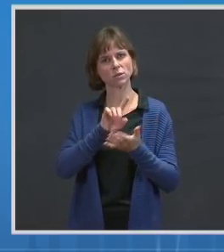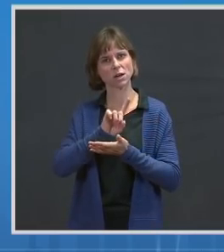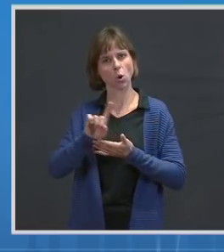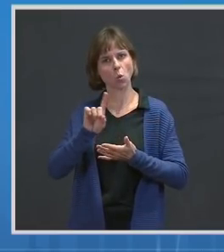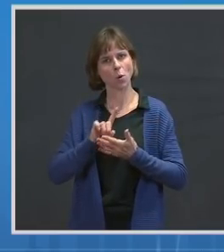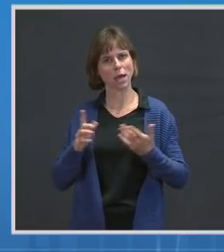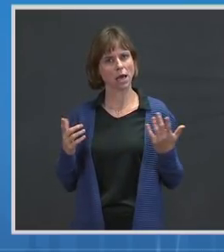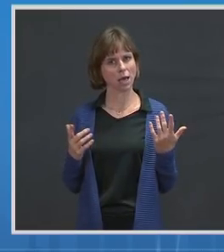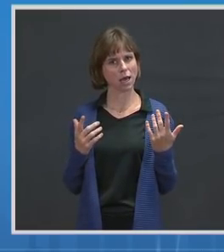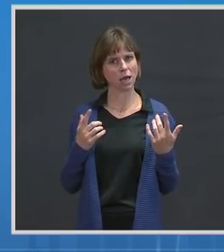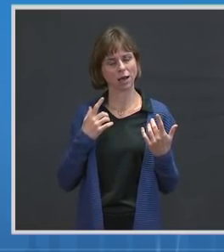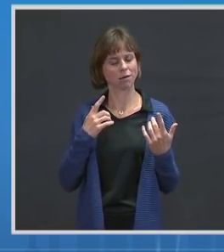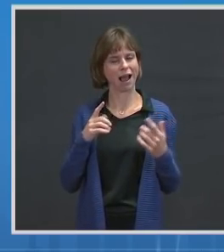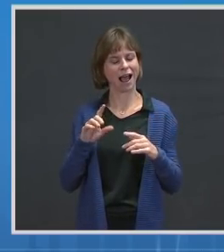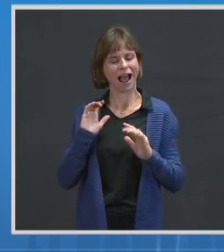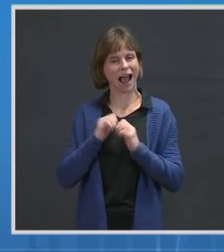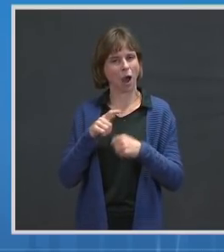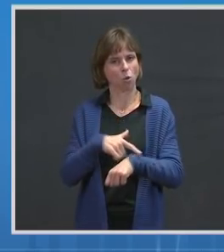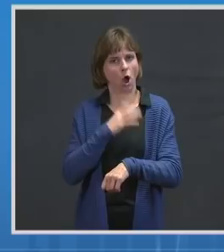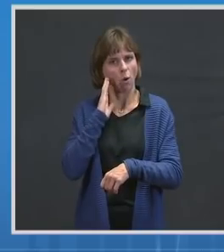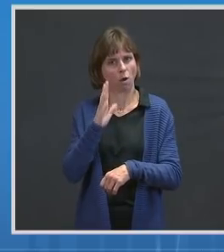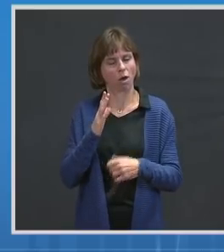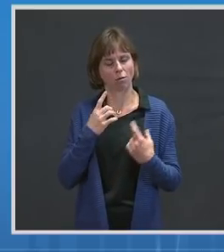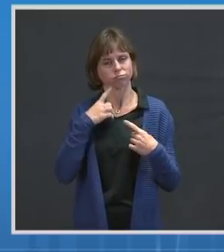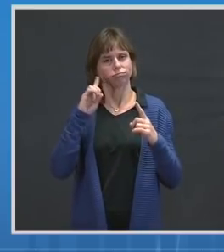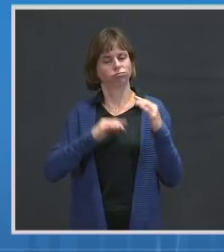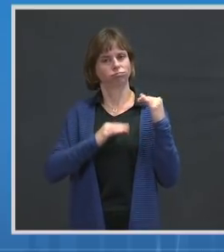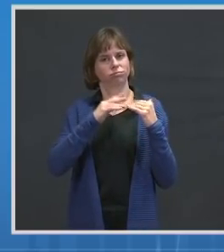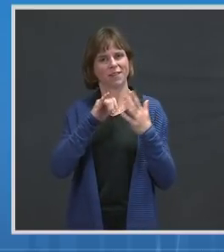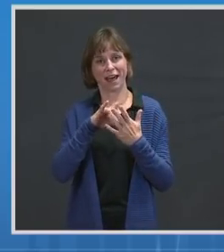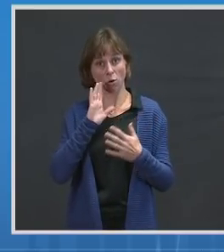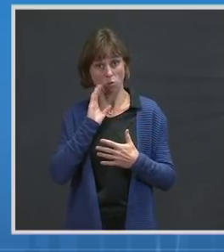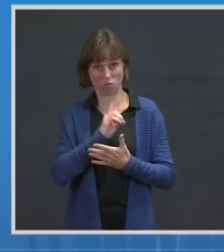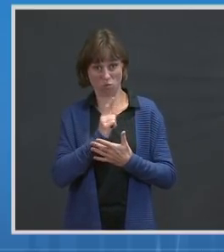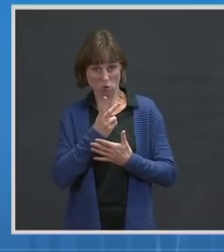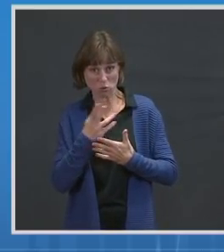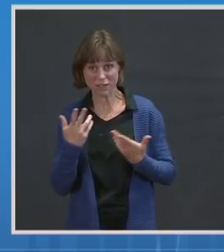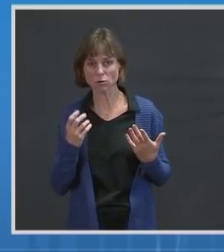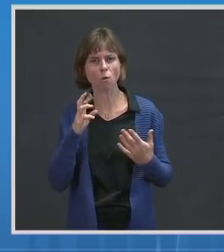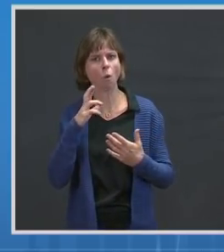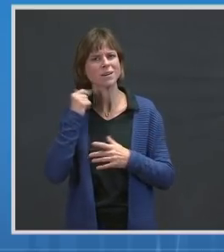in just a couple of weeks, or is that going to take several months or even longer? And then, finally, Jeff, if possible,